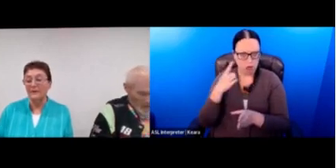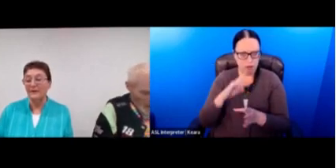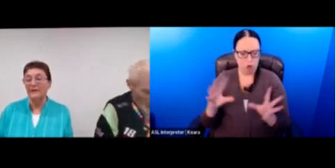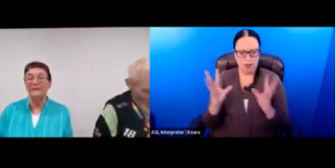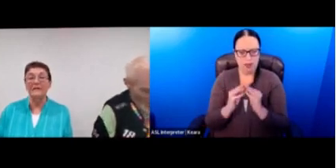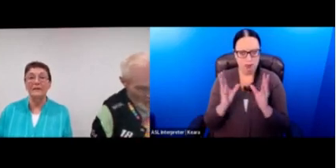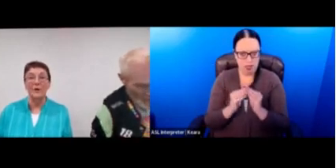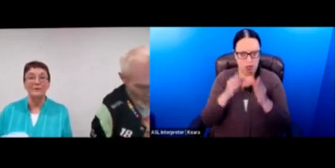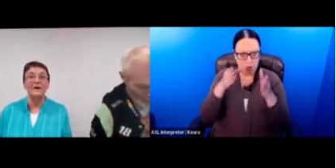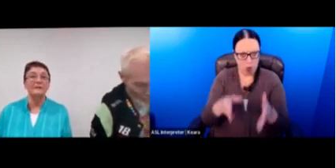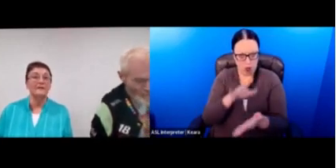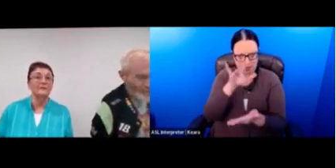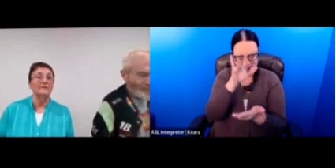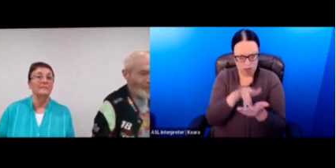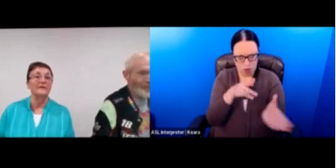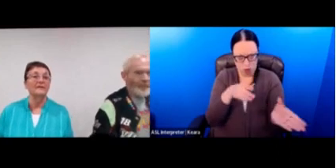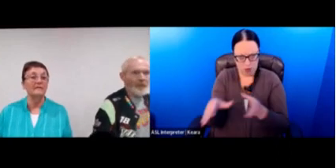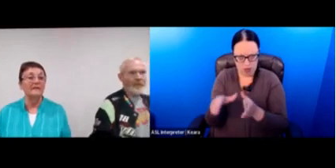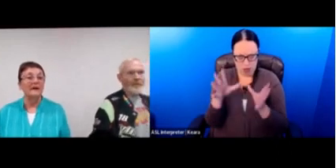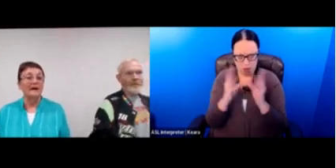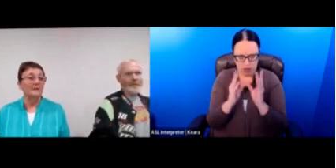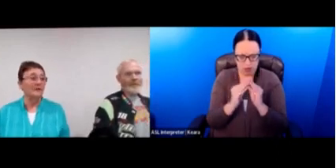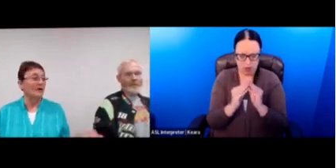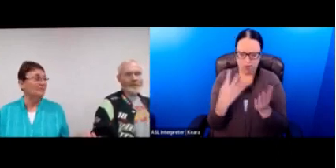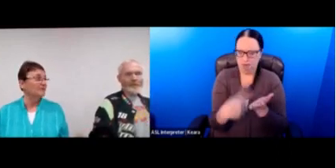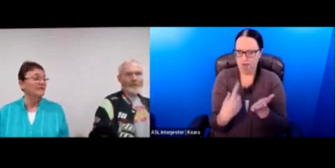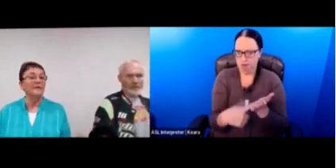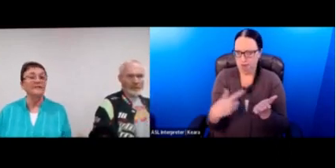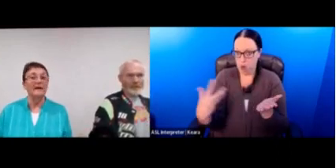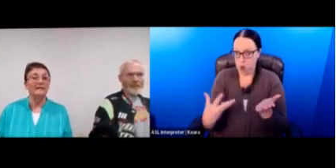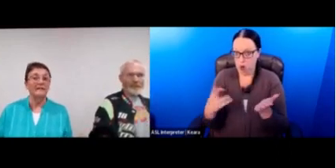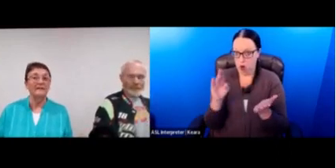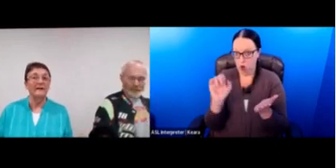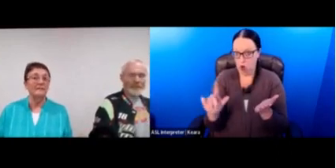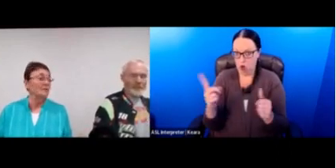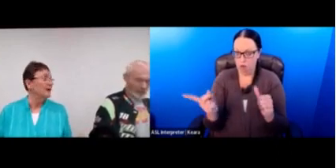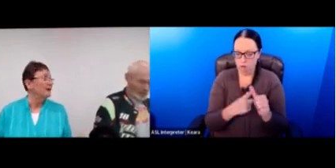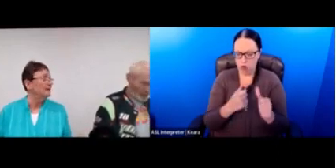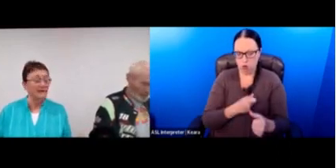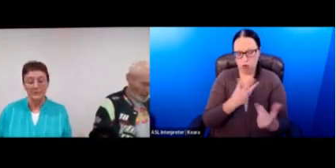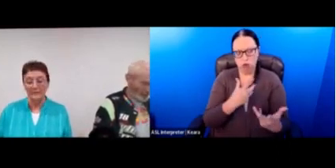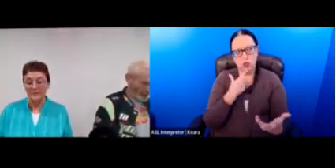planning meetings and what we talked about during those meetings. When Carl first expressed to us that we'd like to move out and go to his own